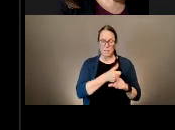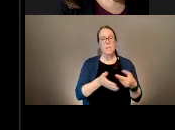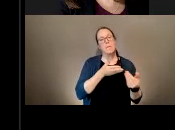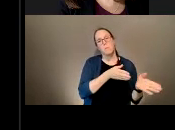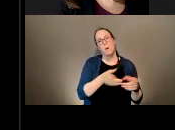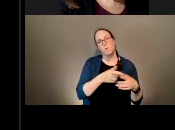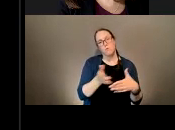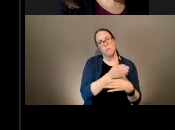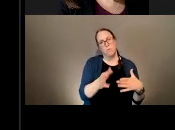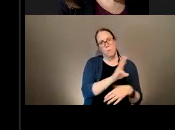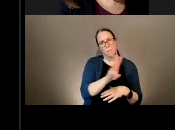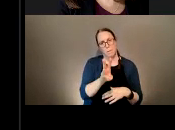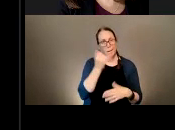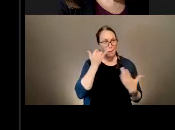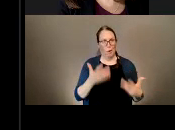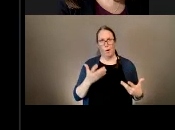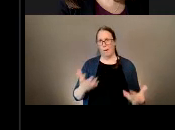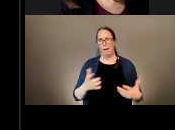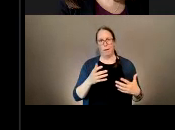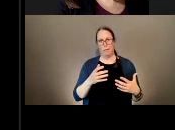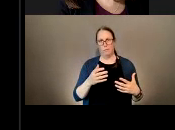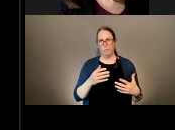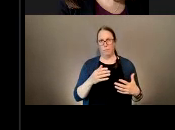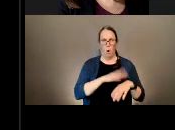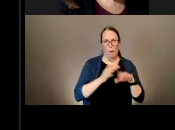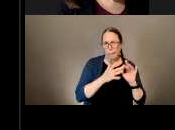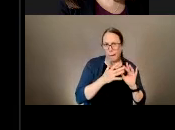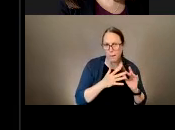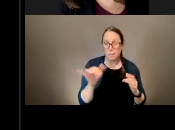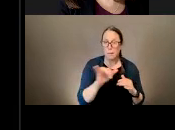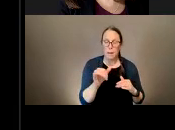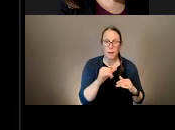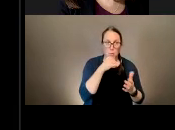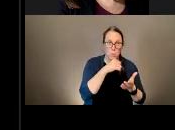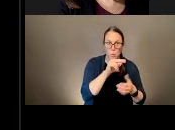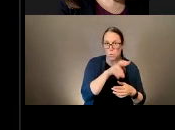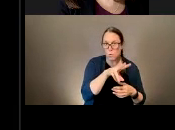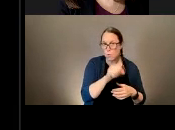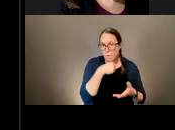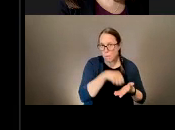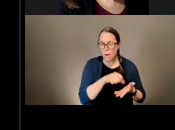If it's already an online flyer, let's say it's an email newsletter. You just put the link right there and I can just click it